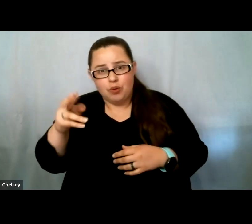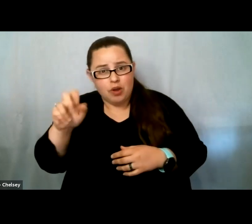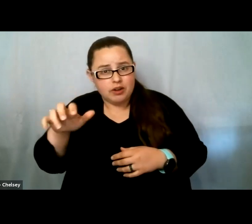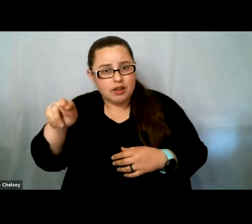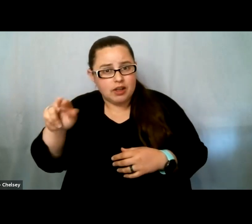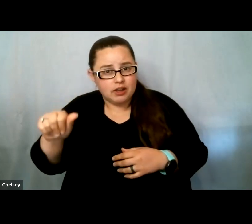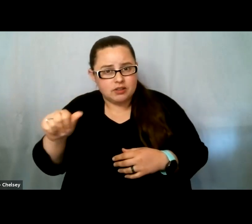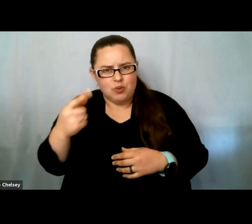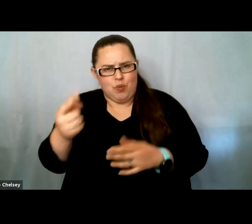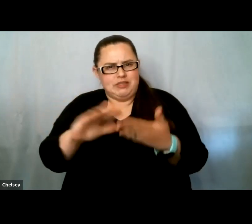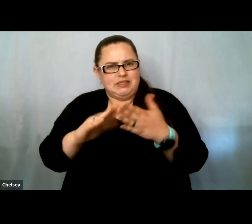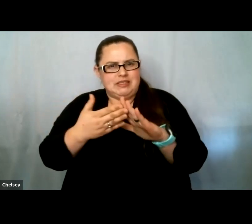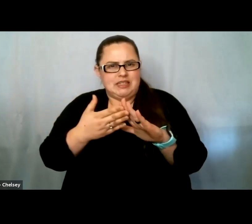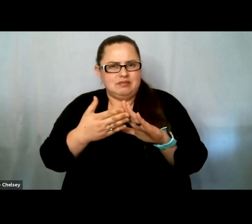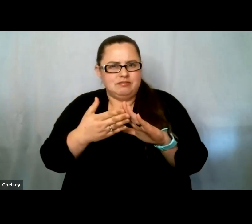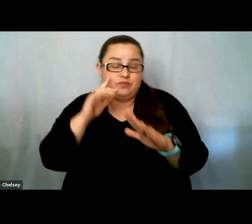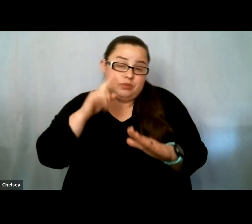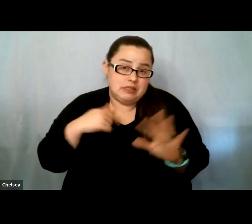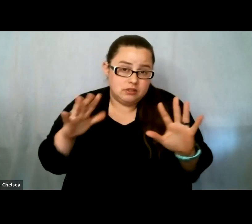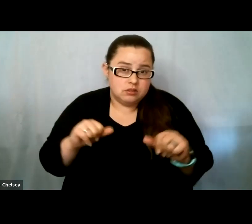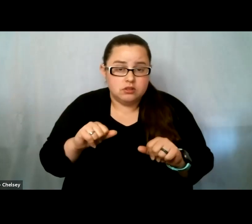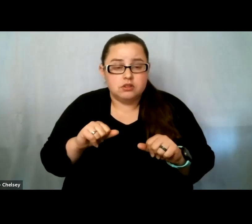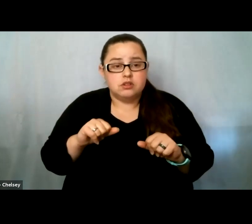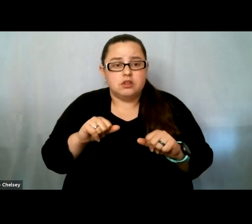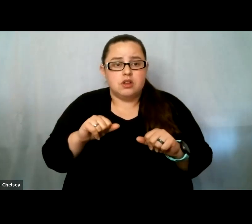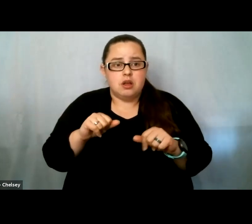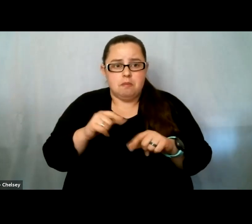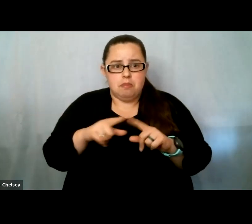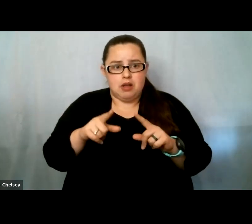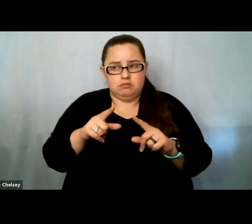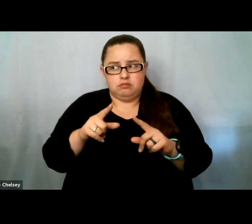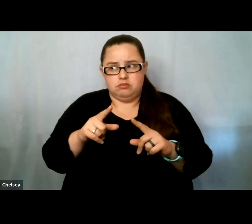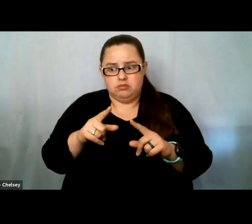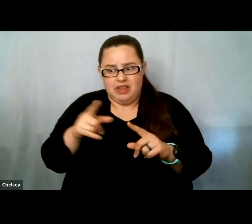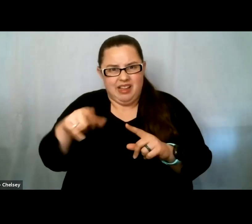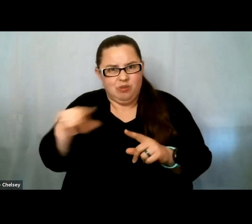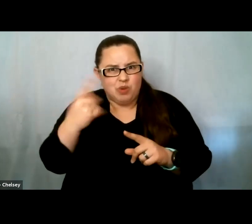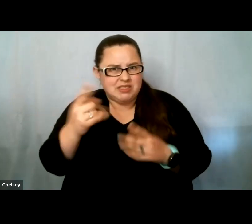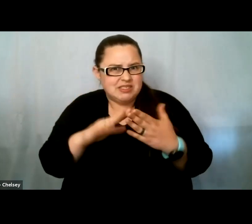that's different is, is that there's a border across it an imaginary line that we've made